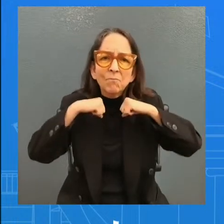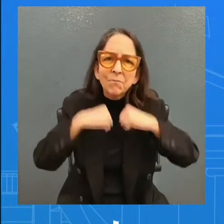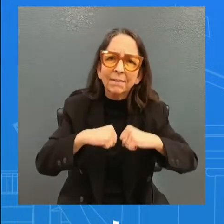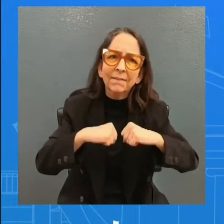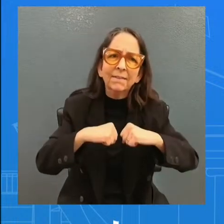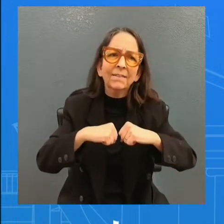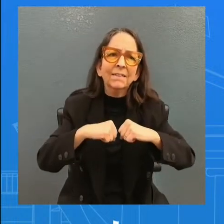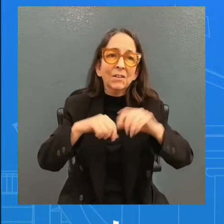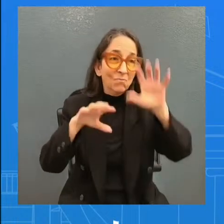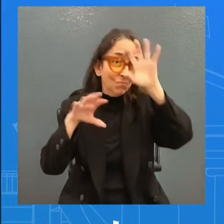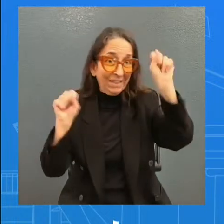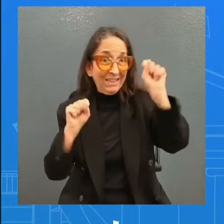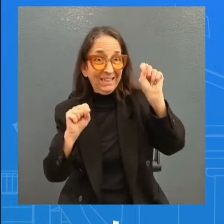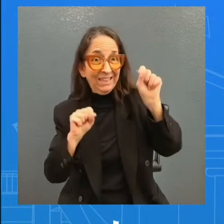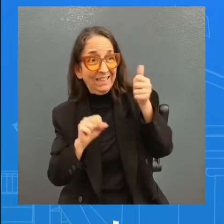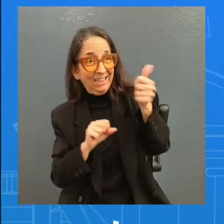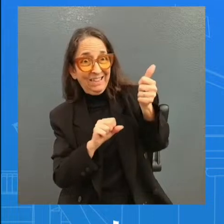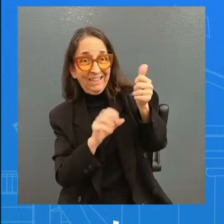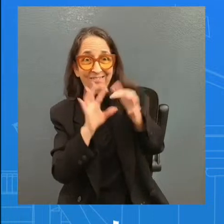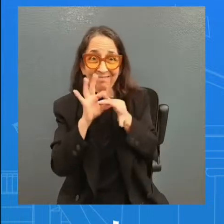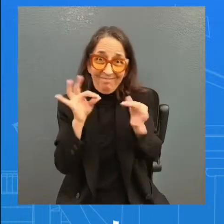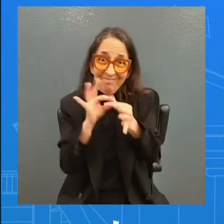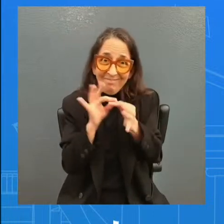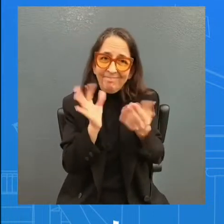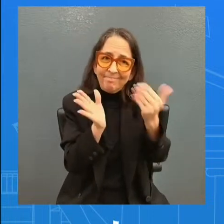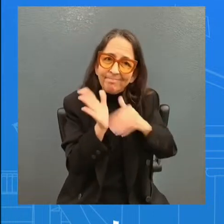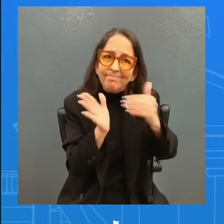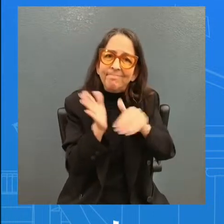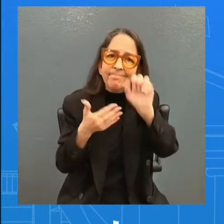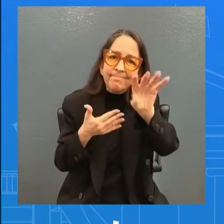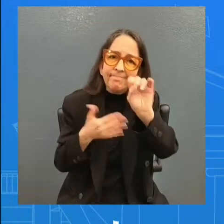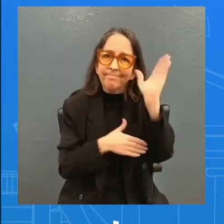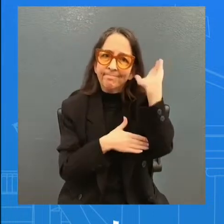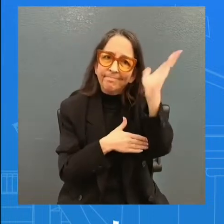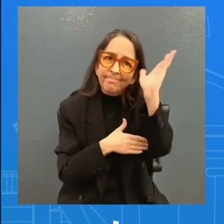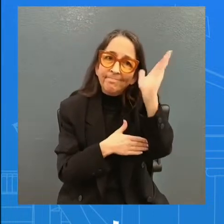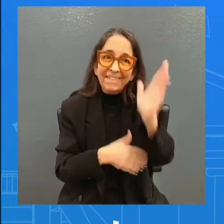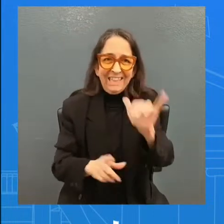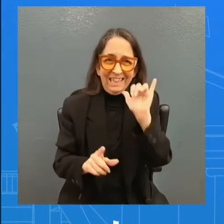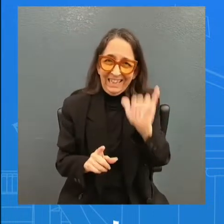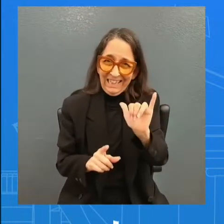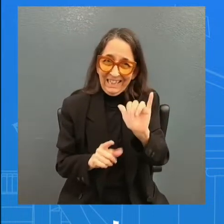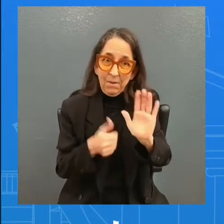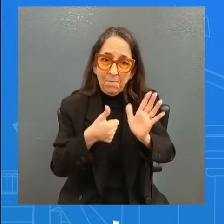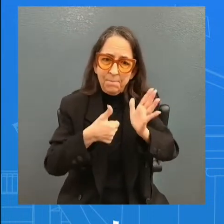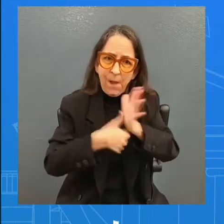times this week already, and that’s going to be the president’s focus. Yeah. The Press: Thanks, Karine.